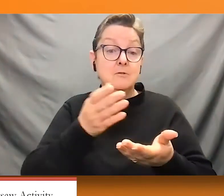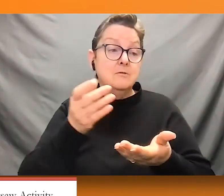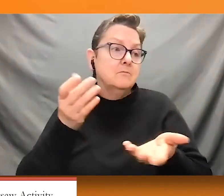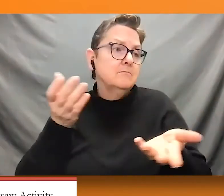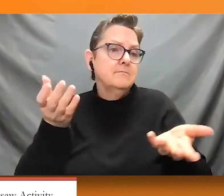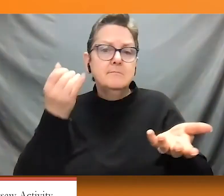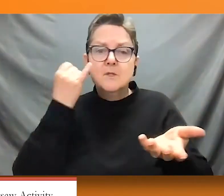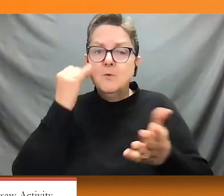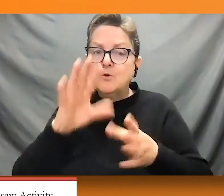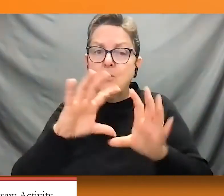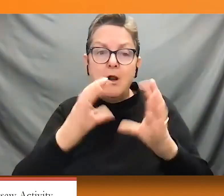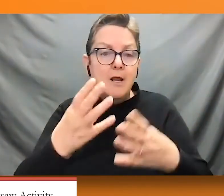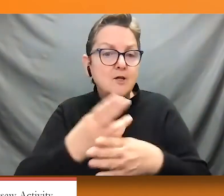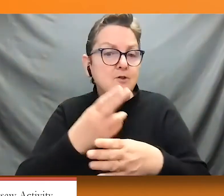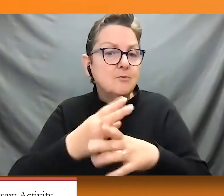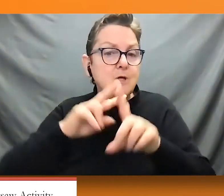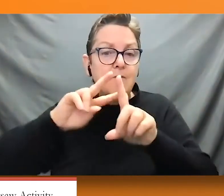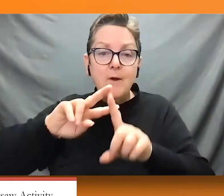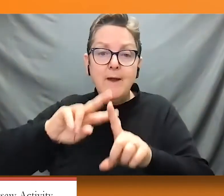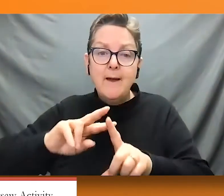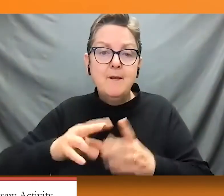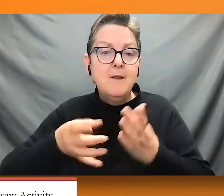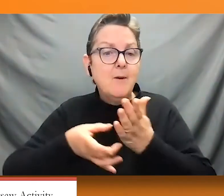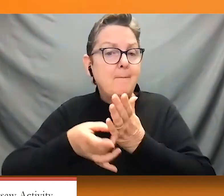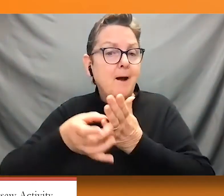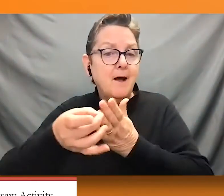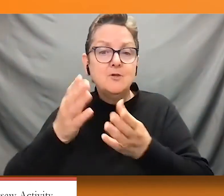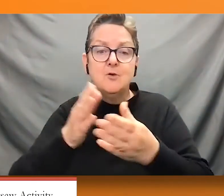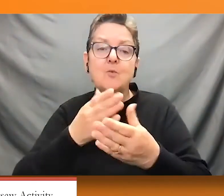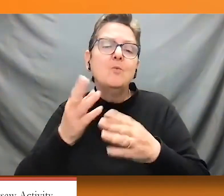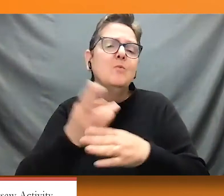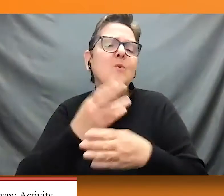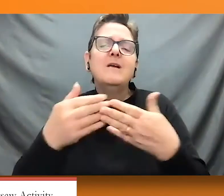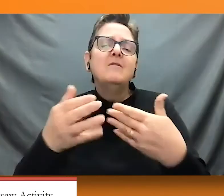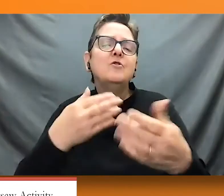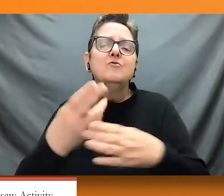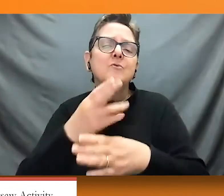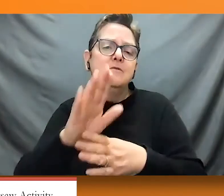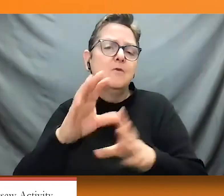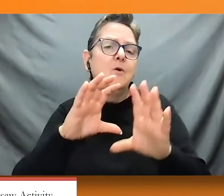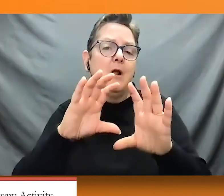take that page and put it in there. If you have a vocabulary binder or whatever you're using for your class.